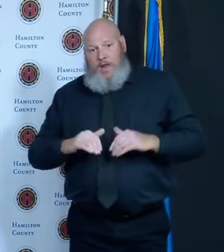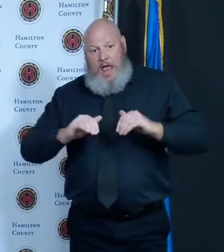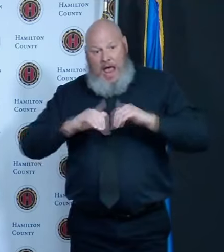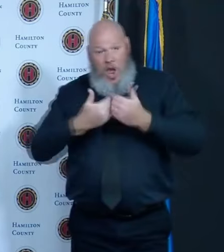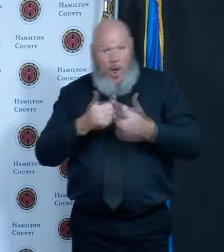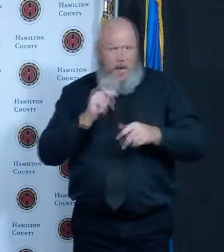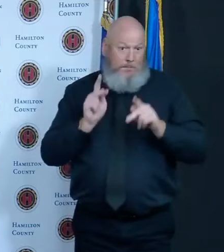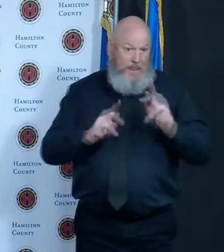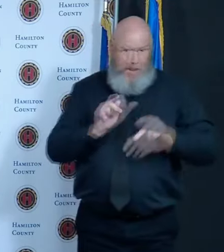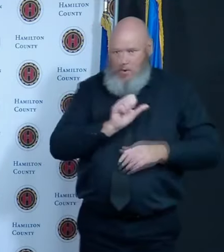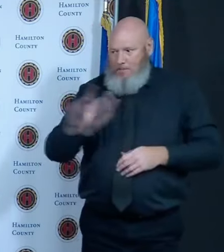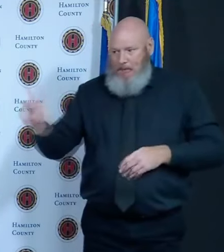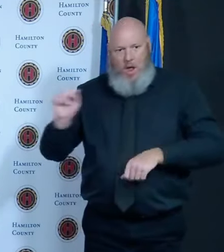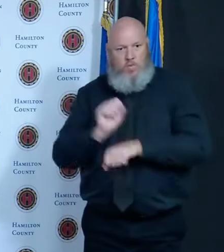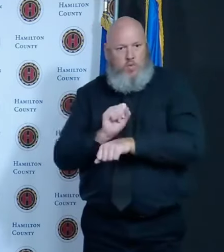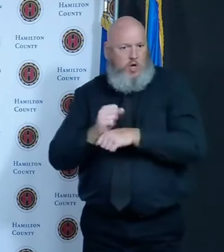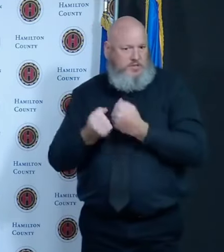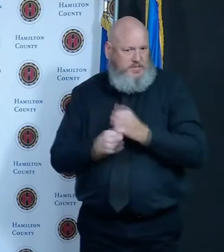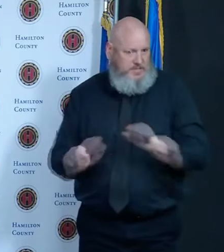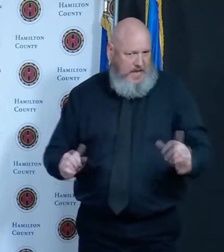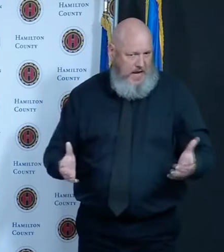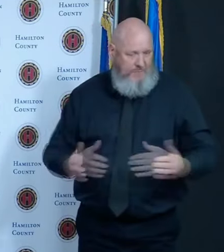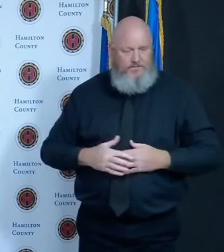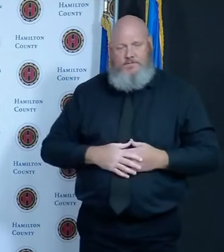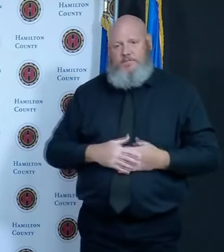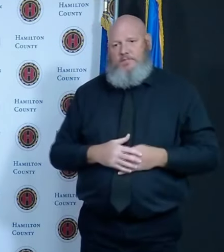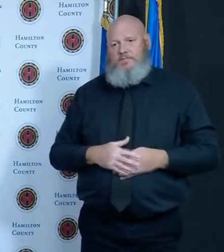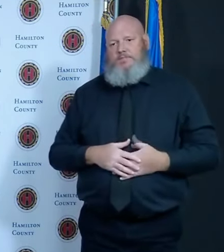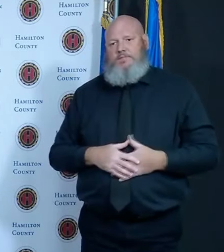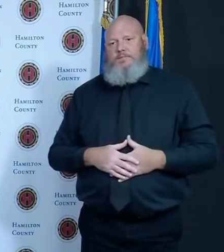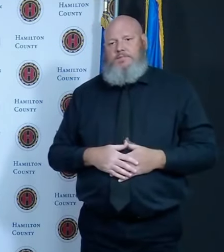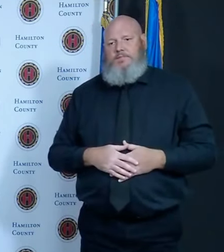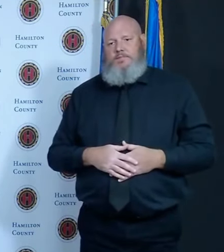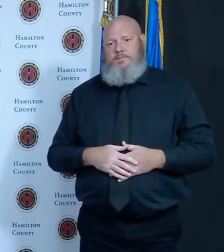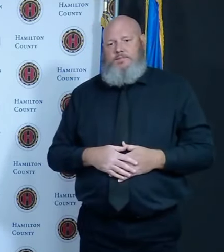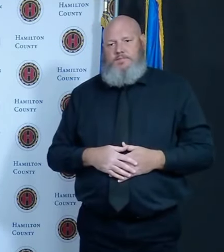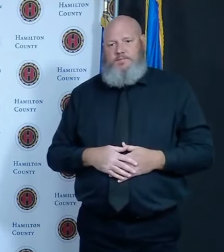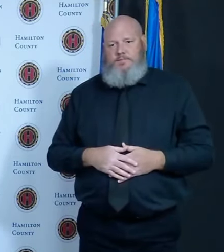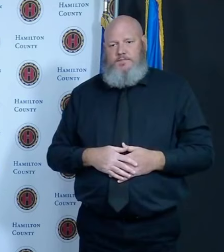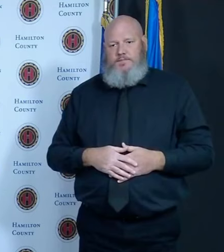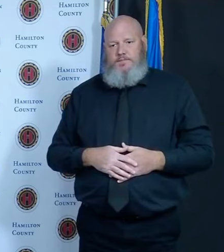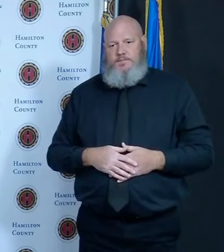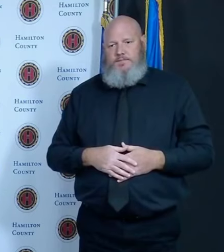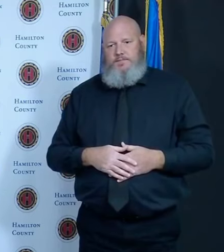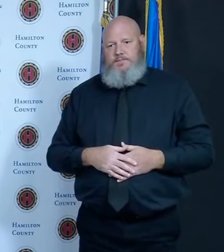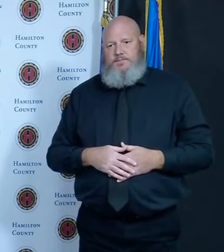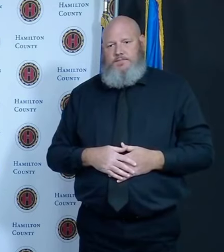done a number of different moves we have shelved some of our previous work for